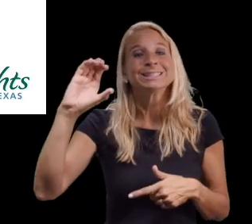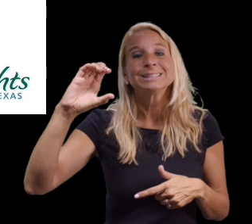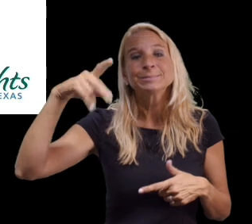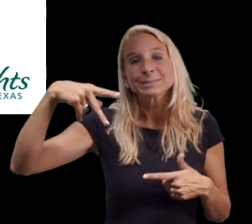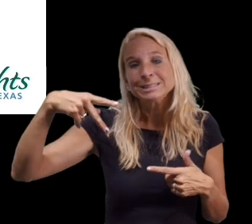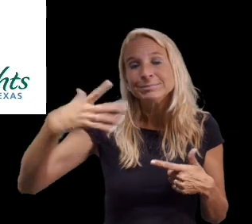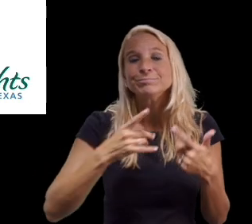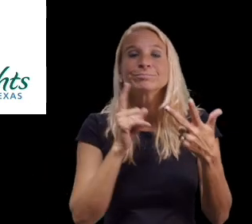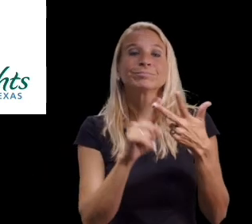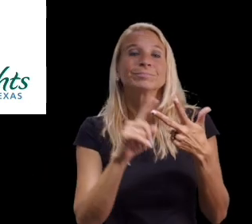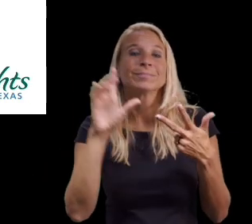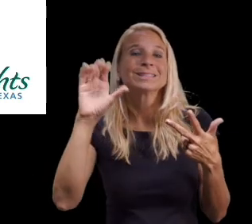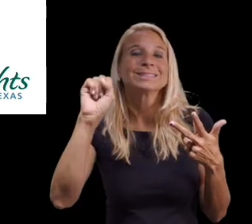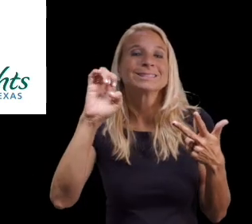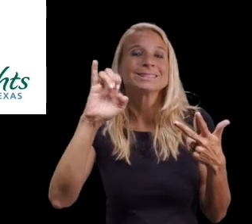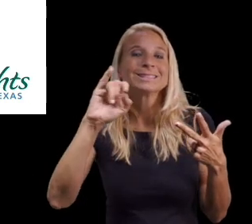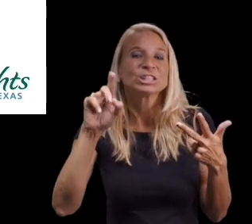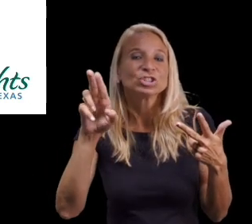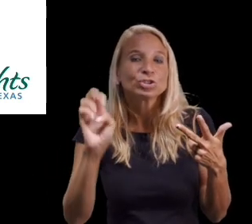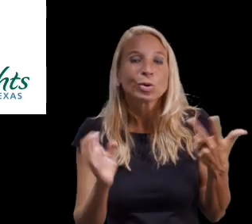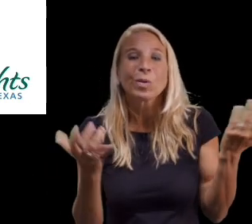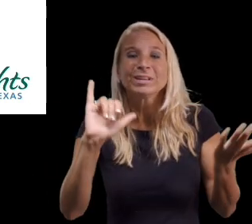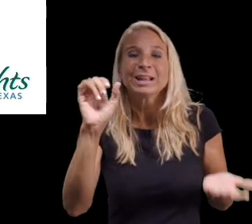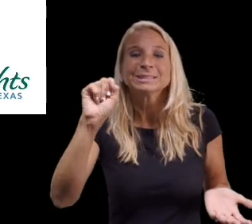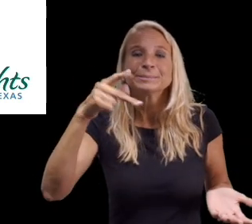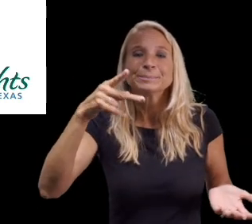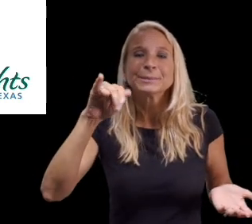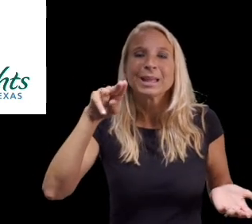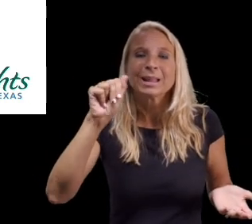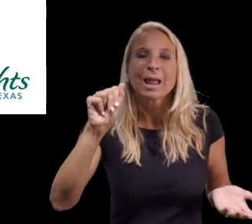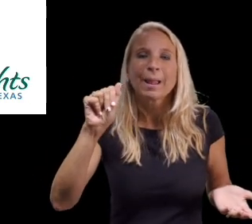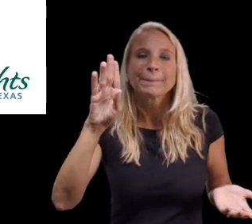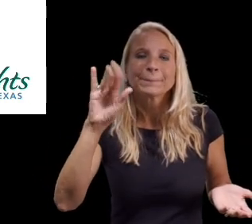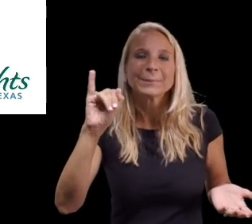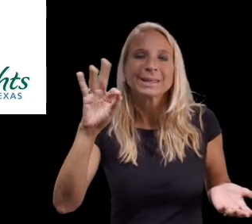cerebral palsy, seizure disorders, spina bifida.